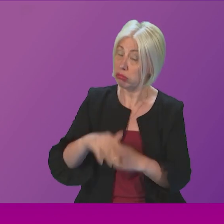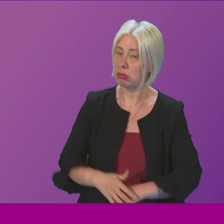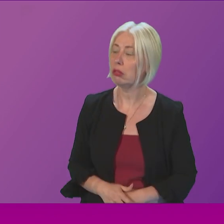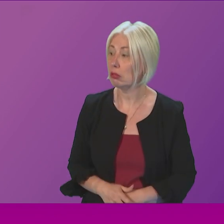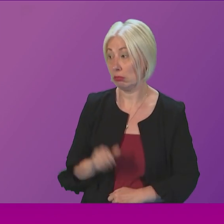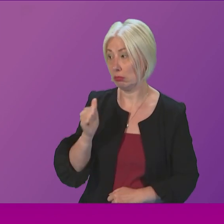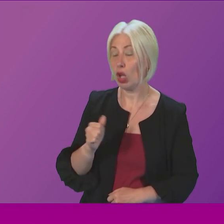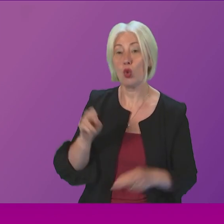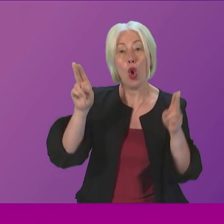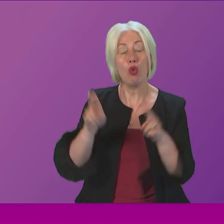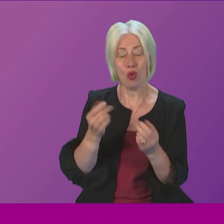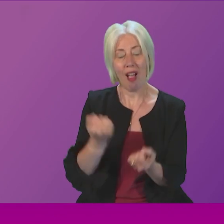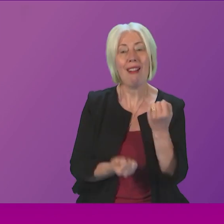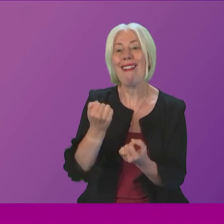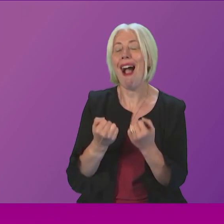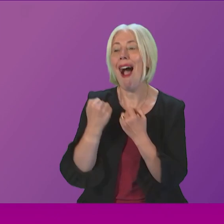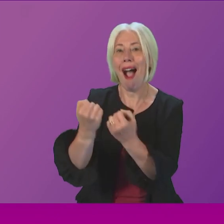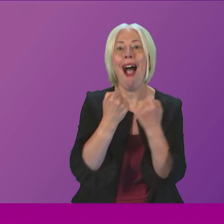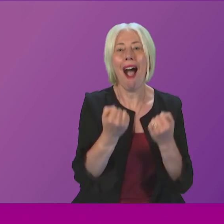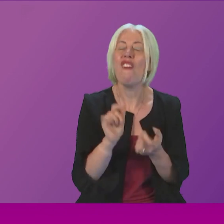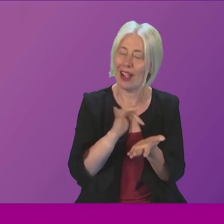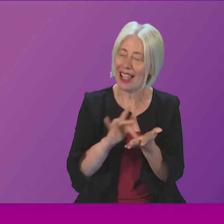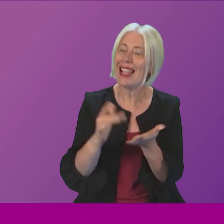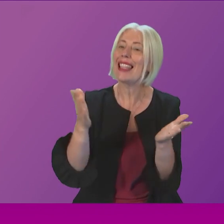Reducing car travel is key to having clean air, but the Scottish Government cut funding